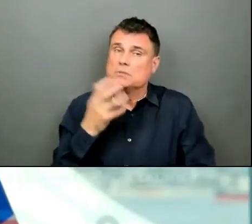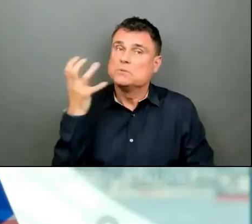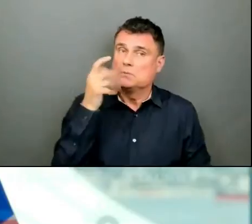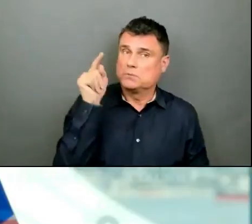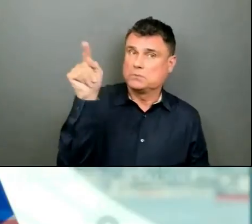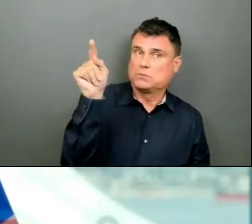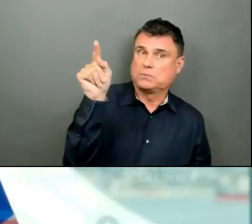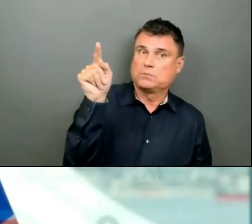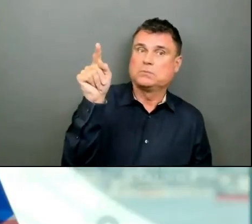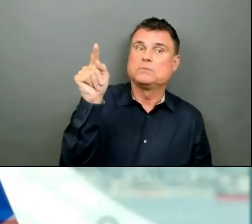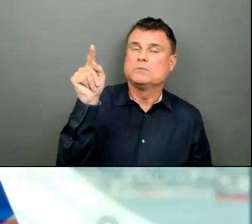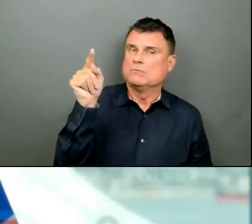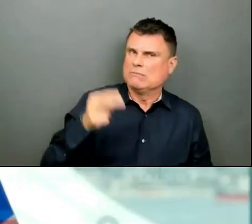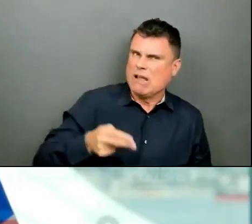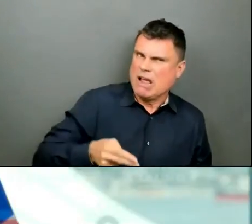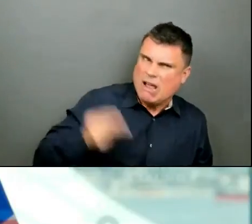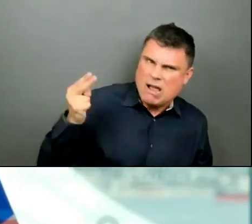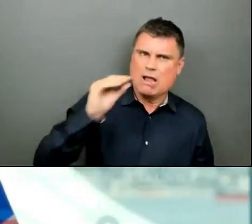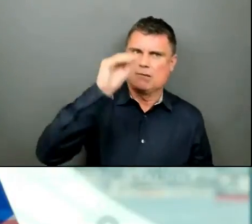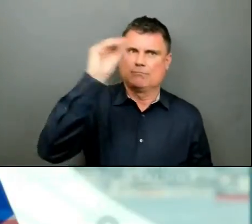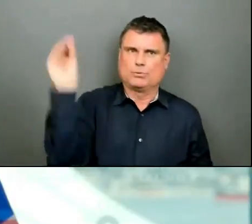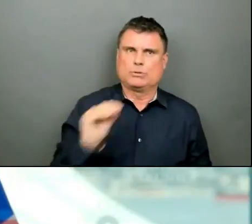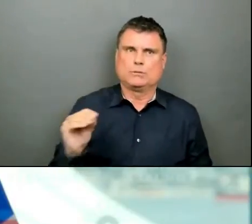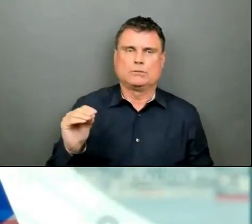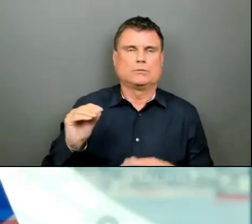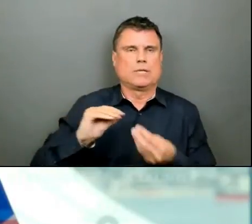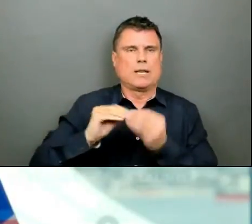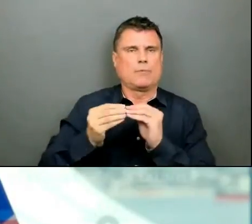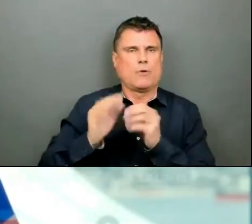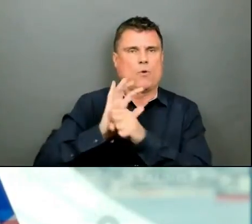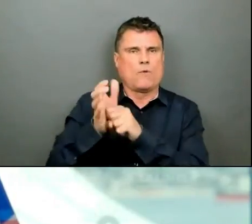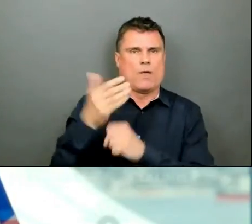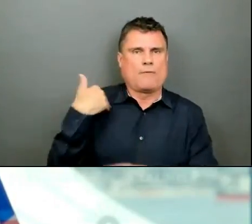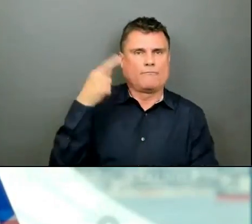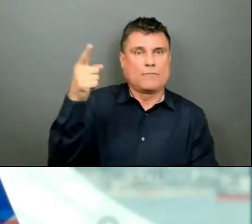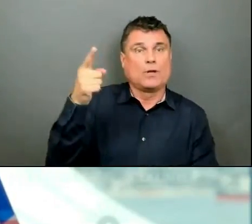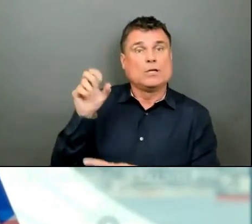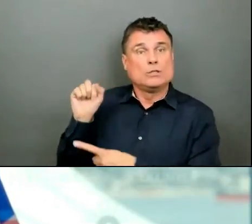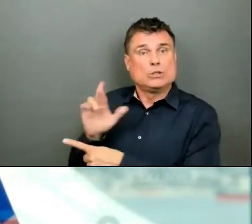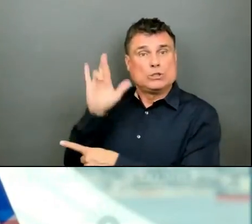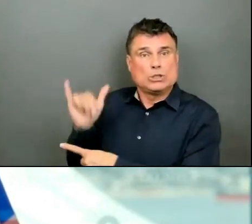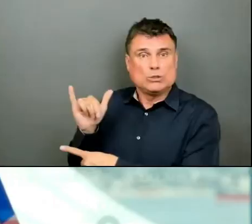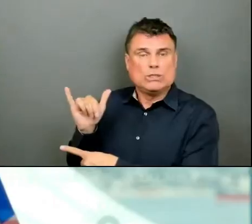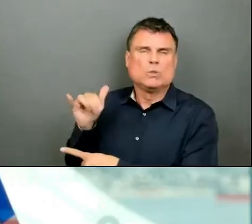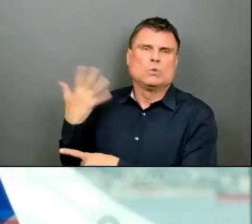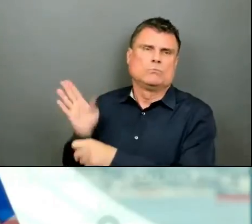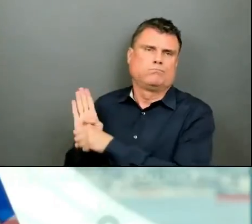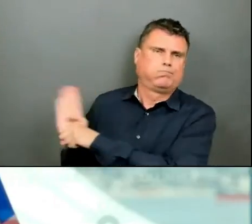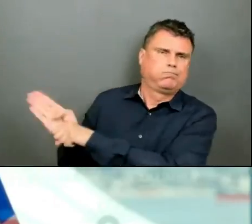The hospital is one of our busiest hospitals. At different times at ST Paul there